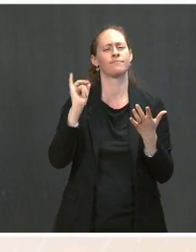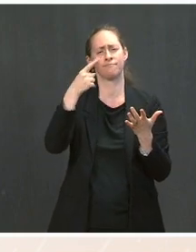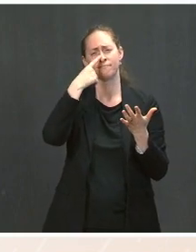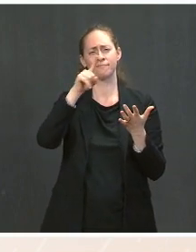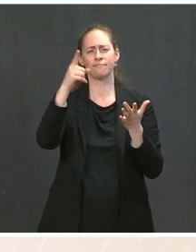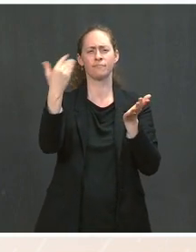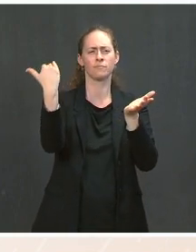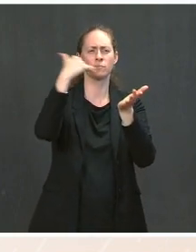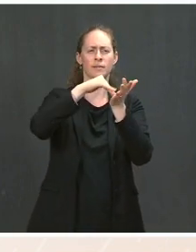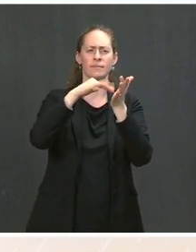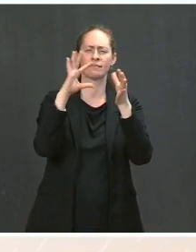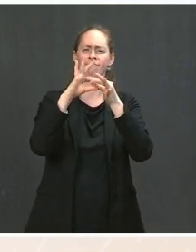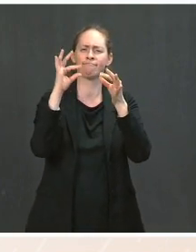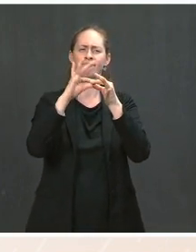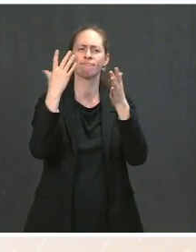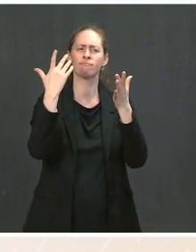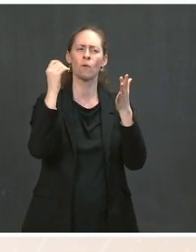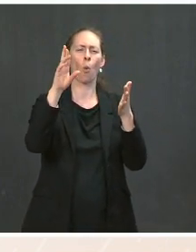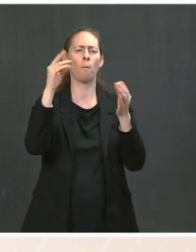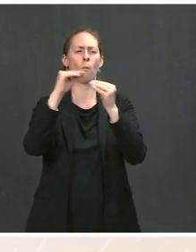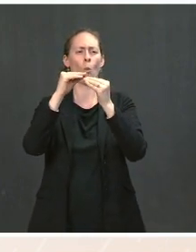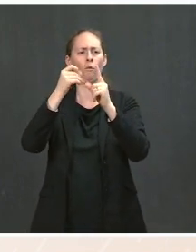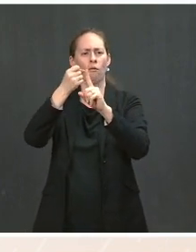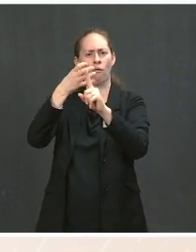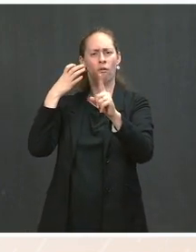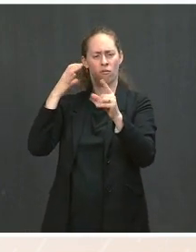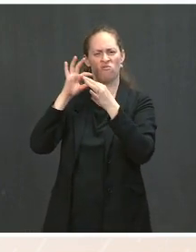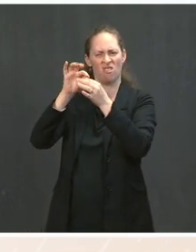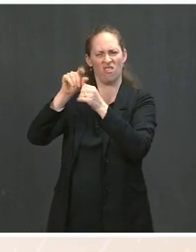the President had with President Putin. What was his reaction?